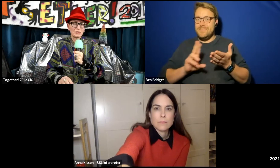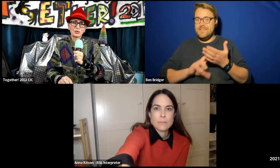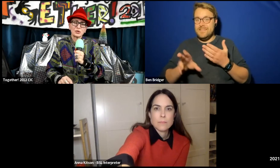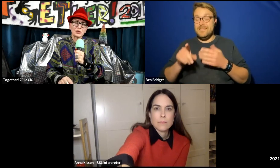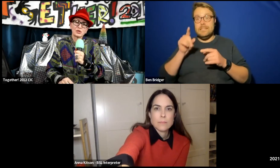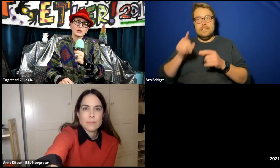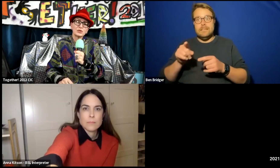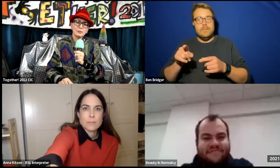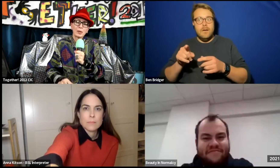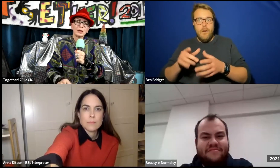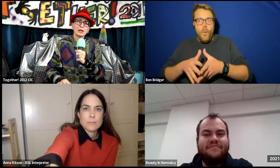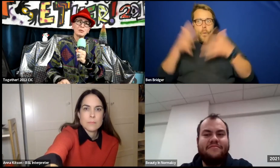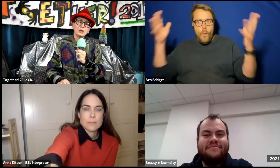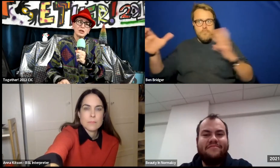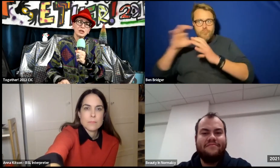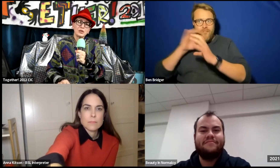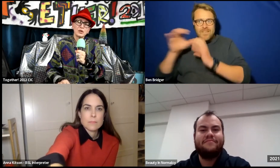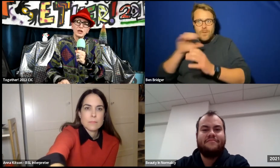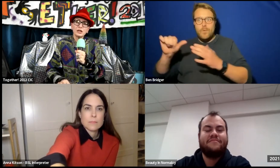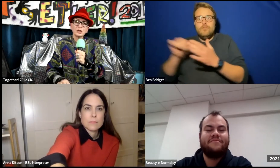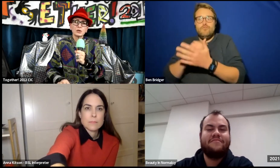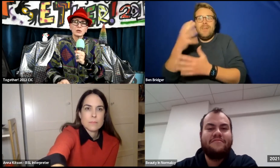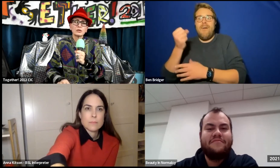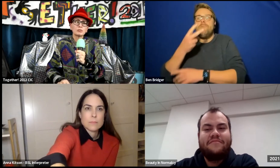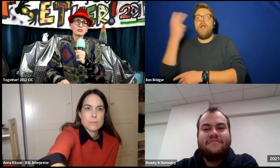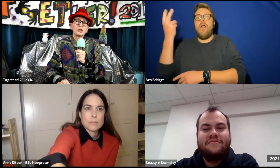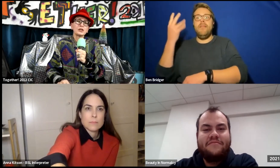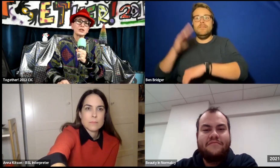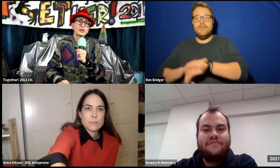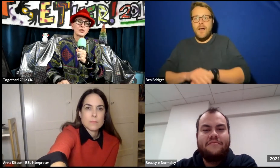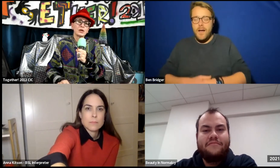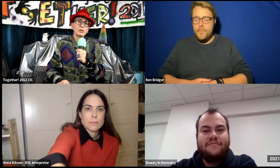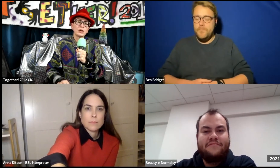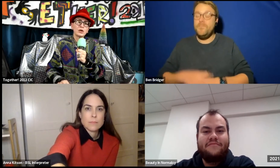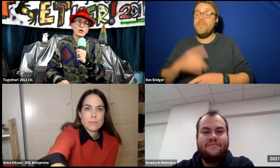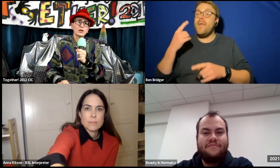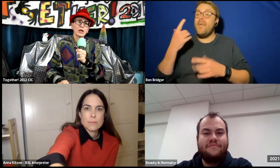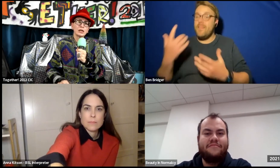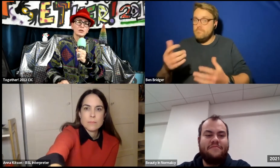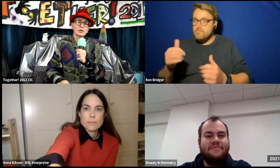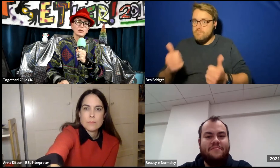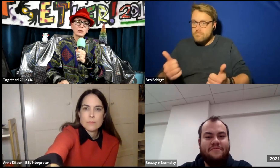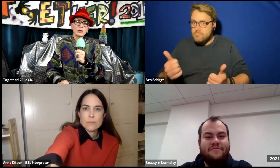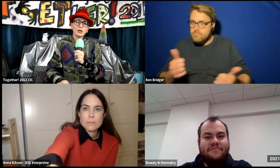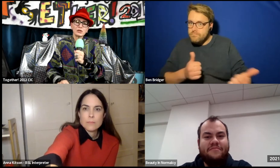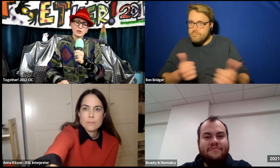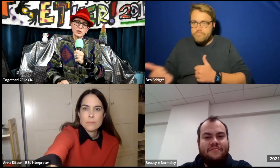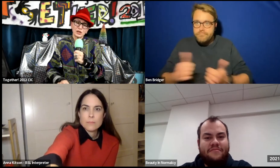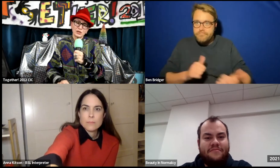point soon, Emily, then brilliant, there we are. Add the spotlight fantastic,